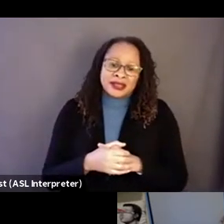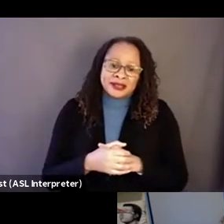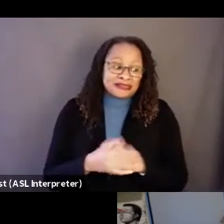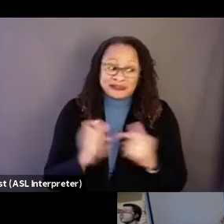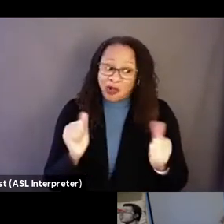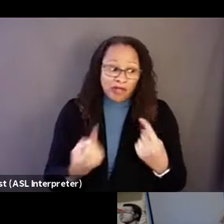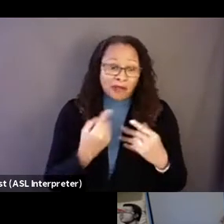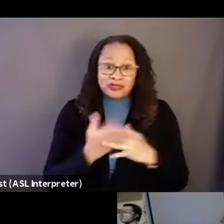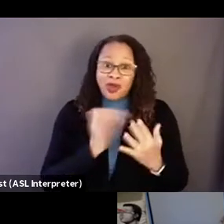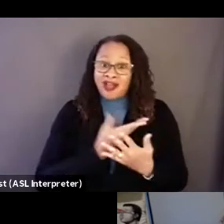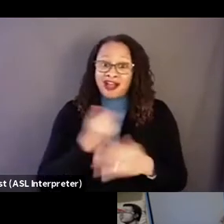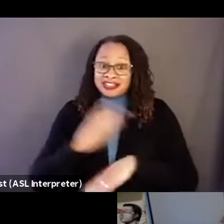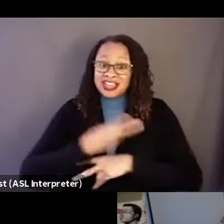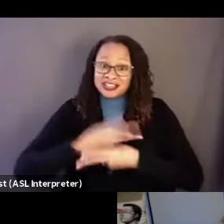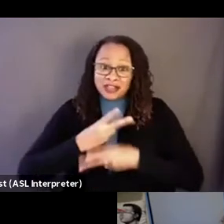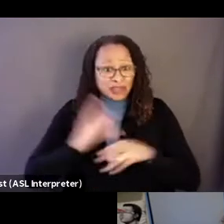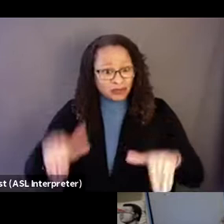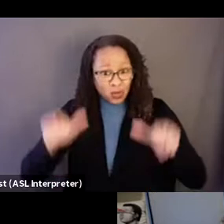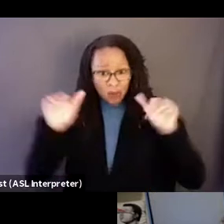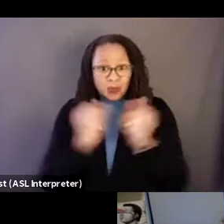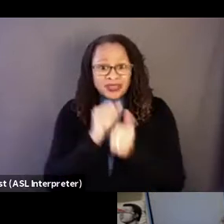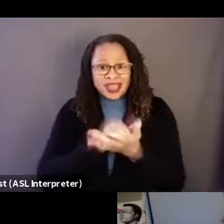So they've grown up with that, and it definitely has helped.